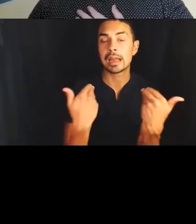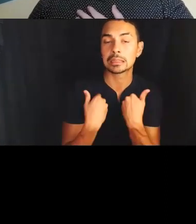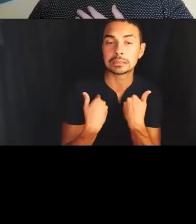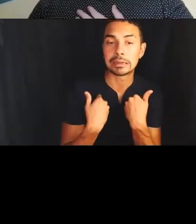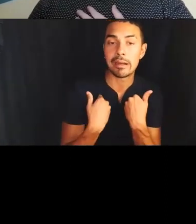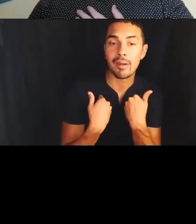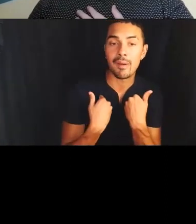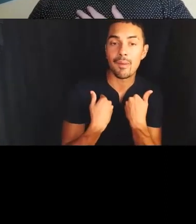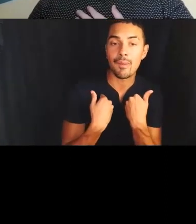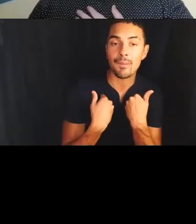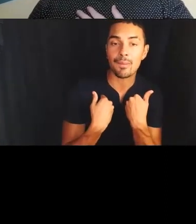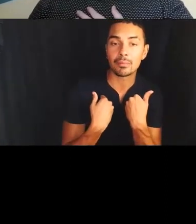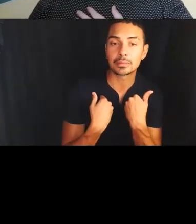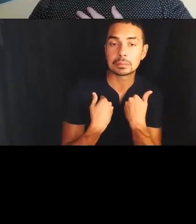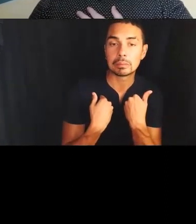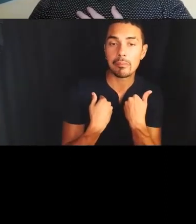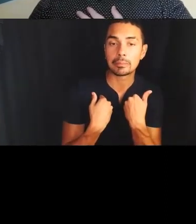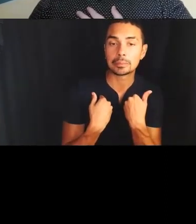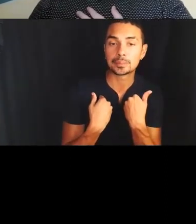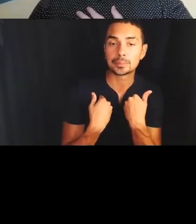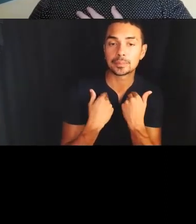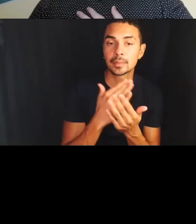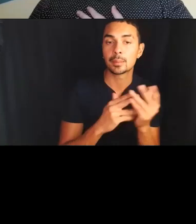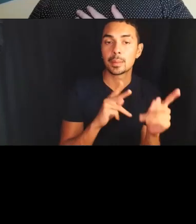folks say that they were